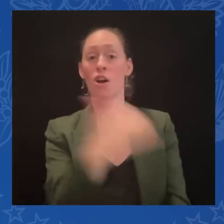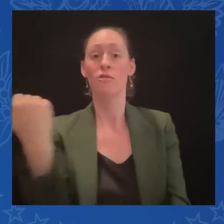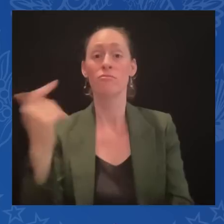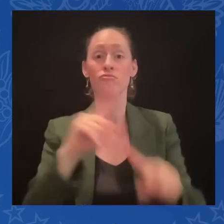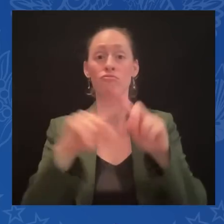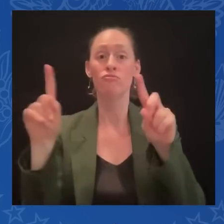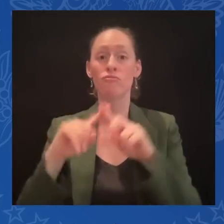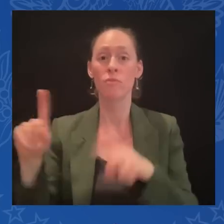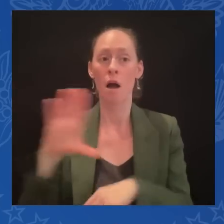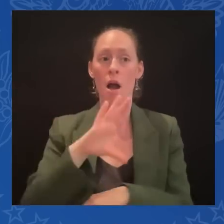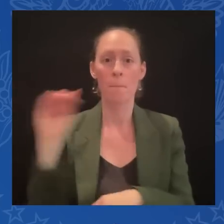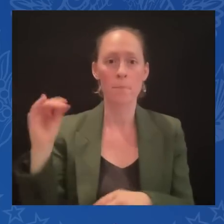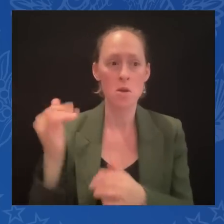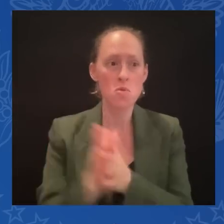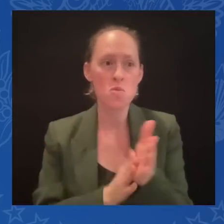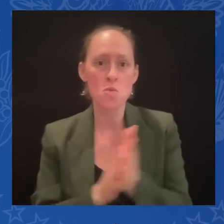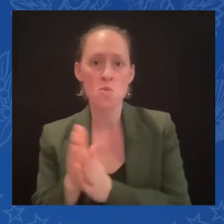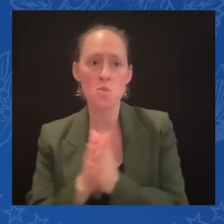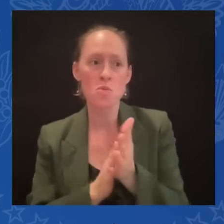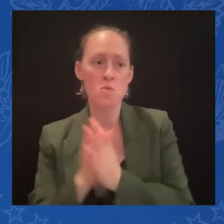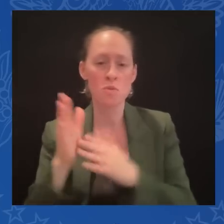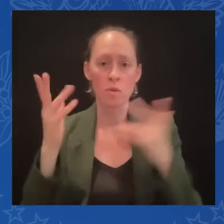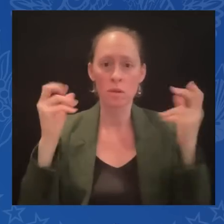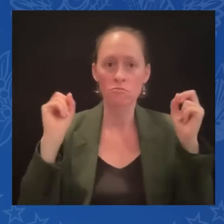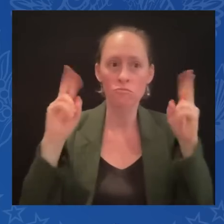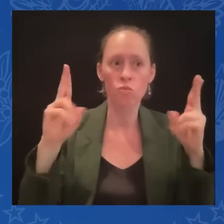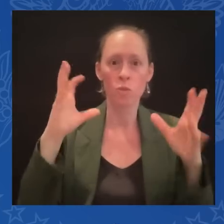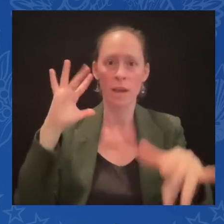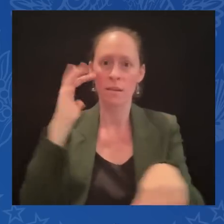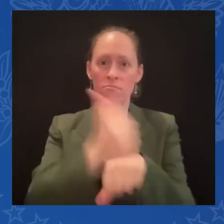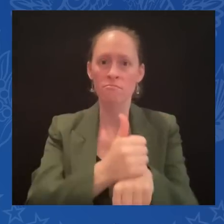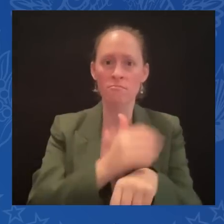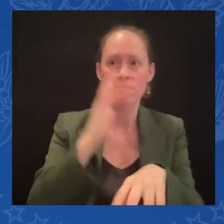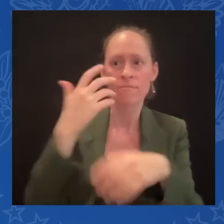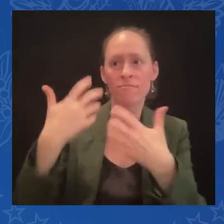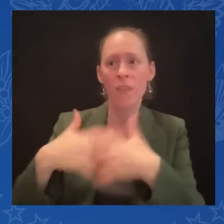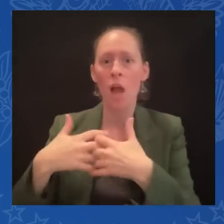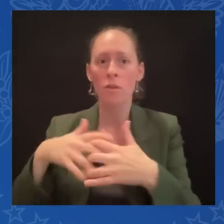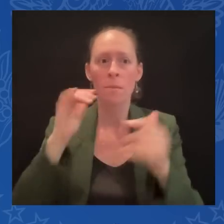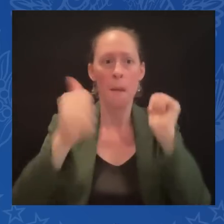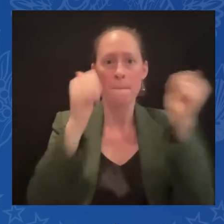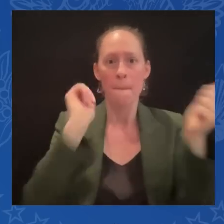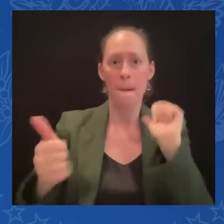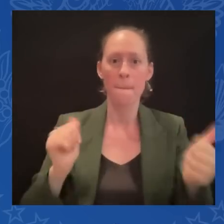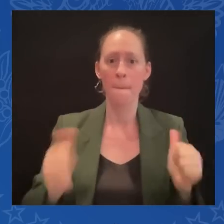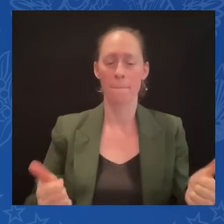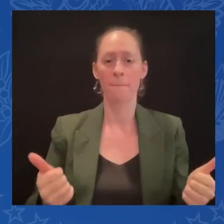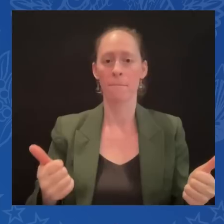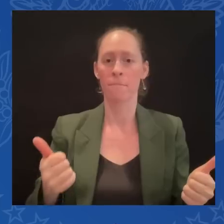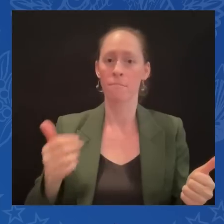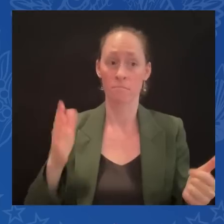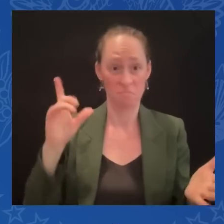most of which don't require a four-year degree. And when I say every job in America should be a good job,